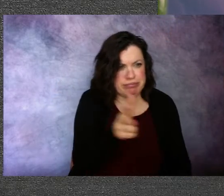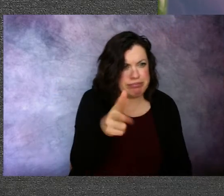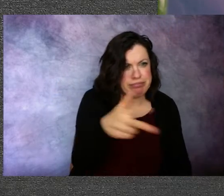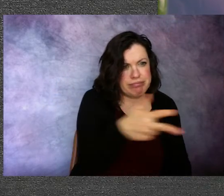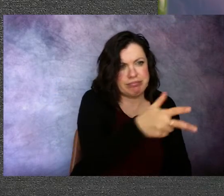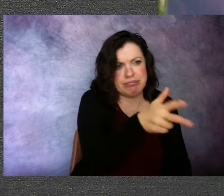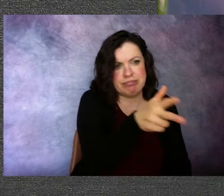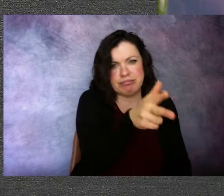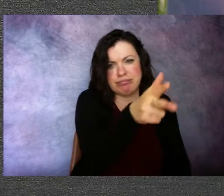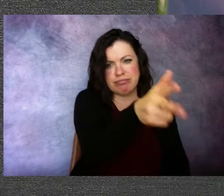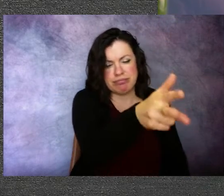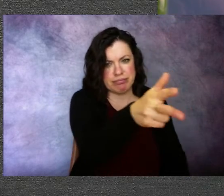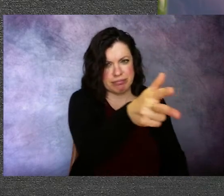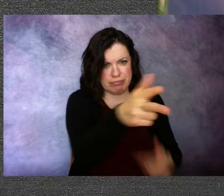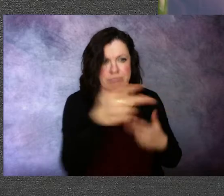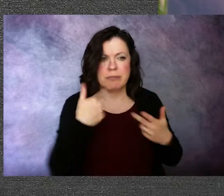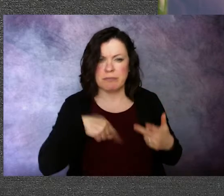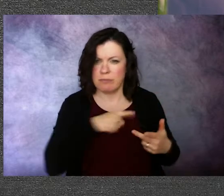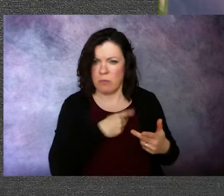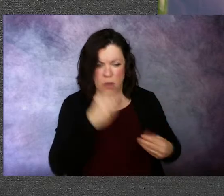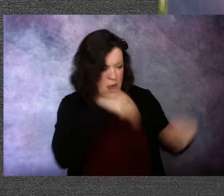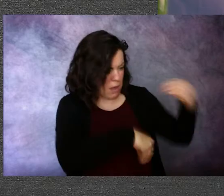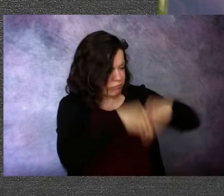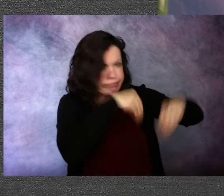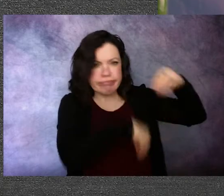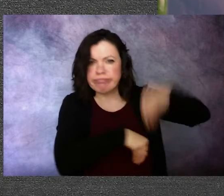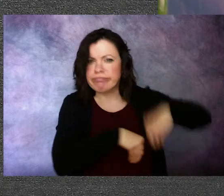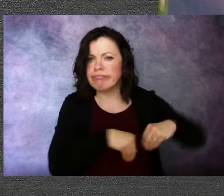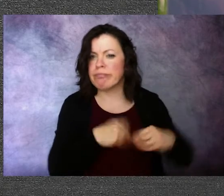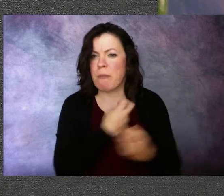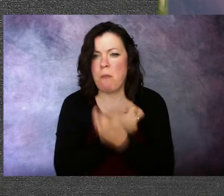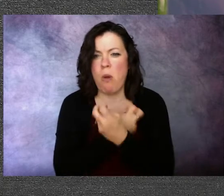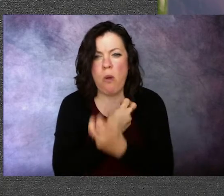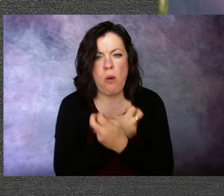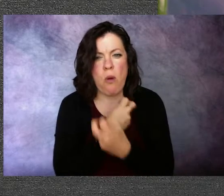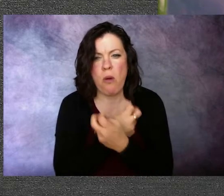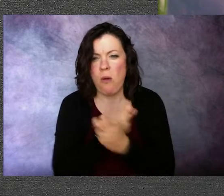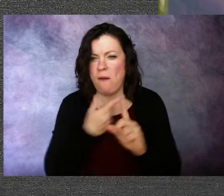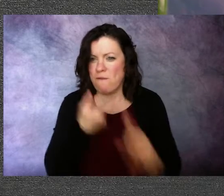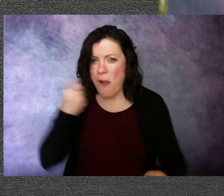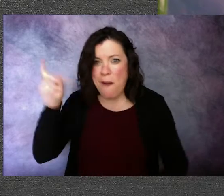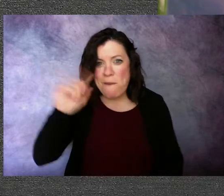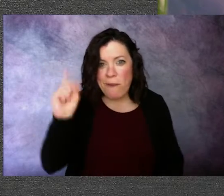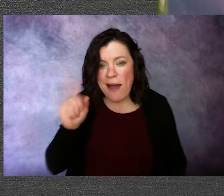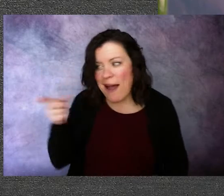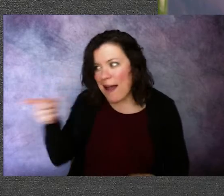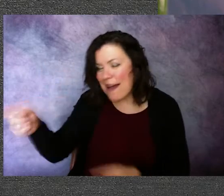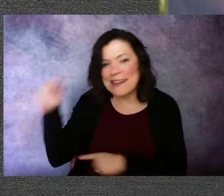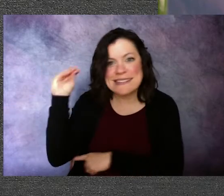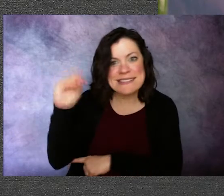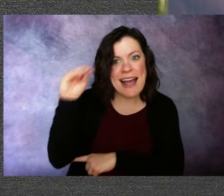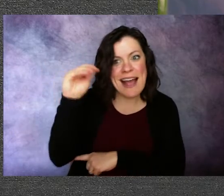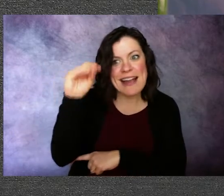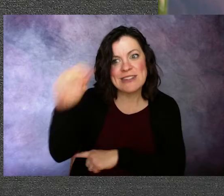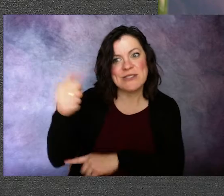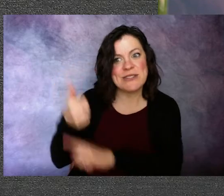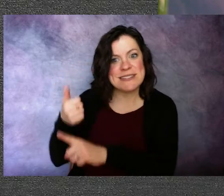"We have the bones of dinosaurs." And the trucks are going to the Natural History Museum to display them.